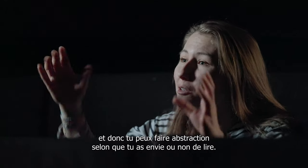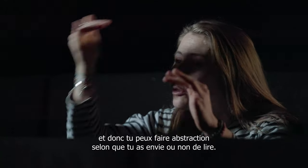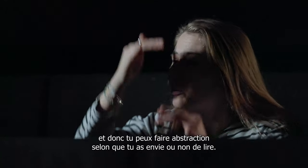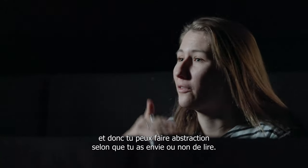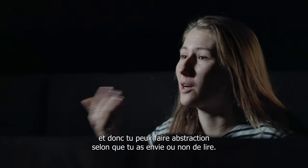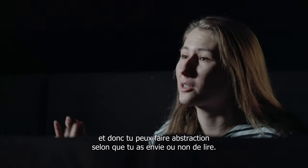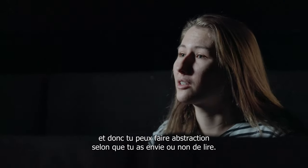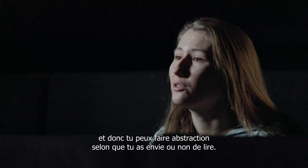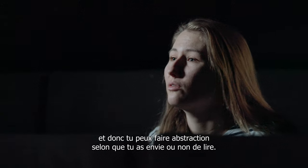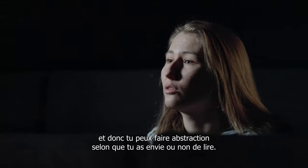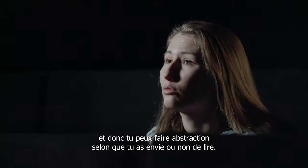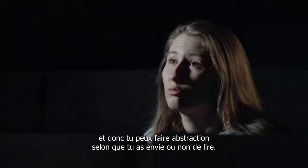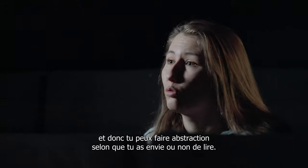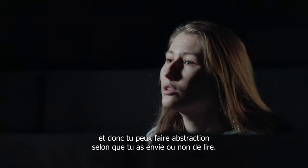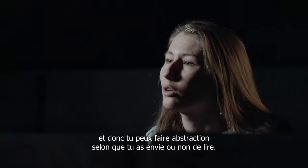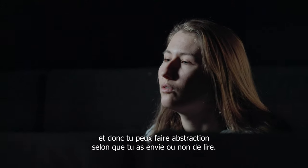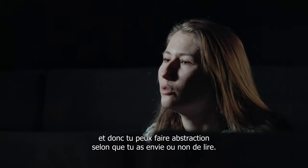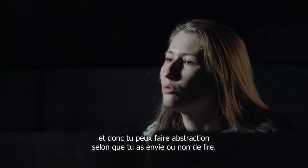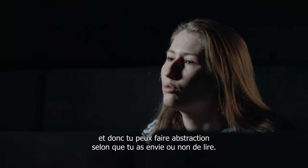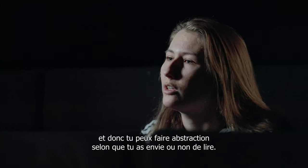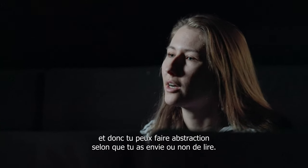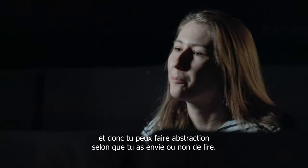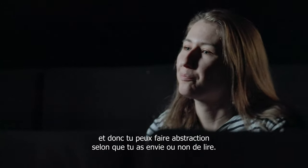and so you can ignore it depending on whether you want to read or not.